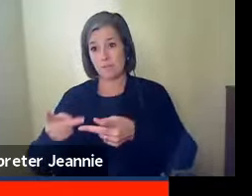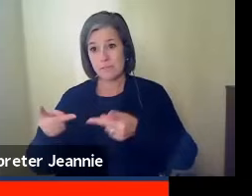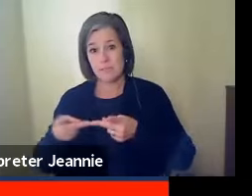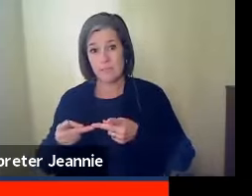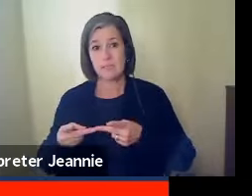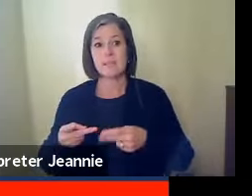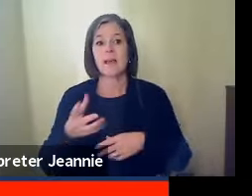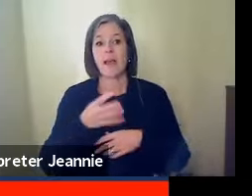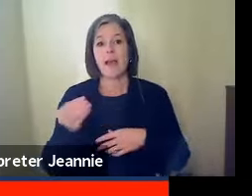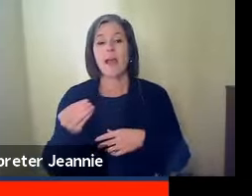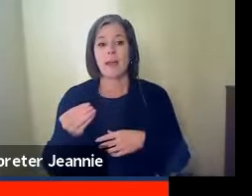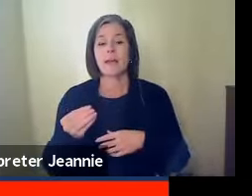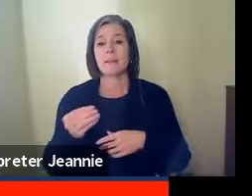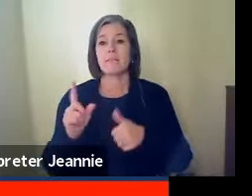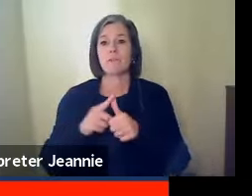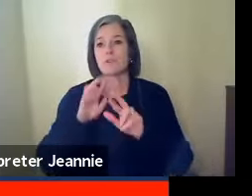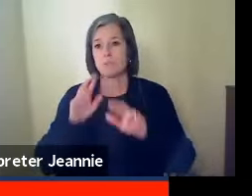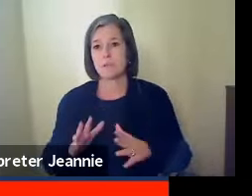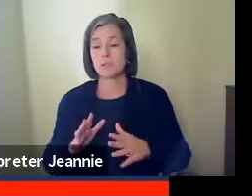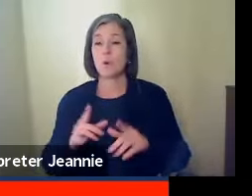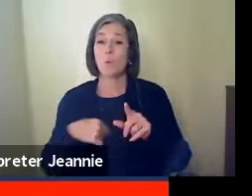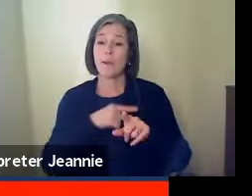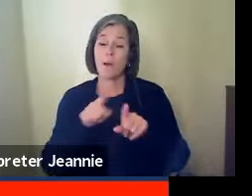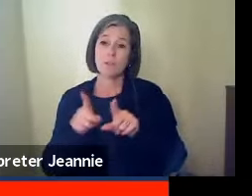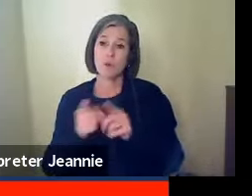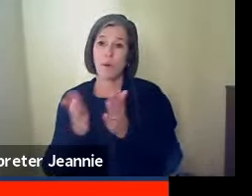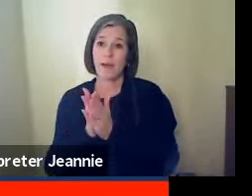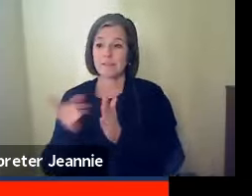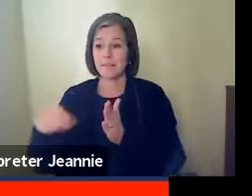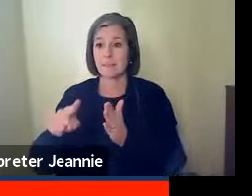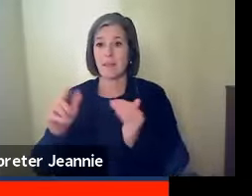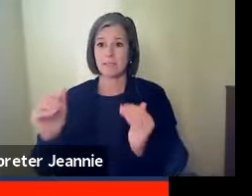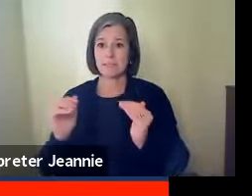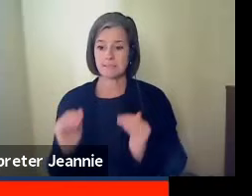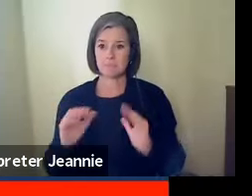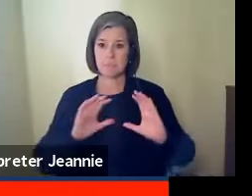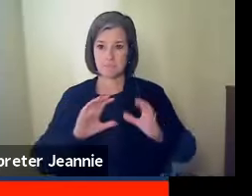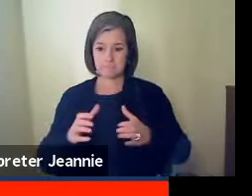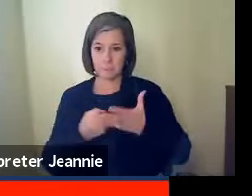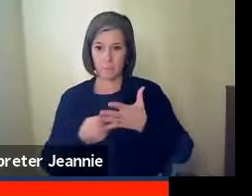we ask that they also sub prioritize these groups to start with those individuals who are 65 and